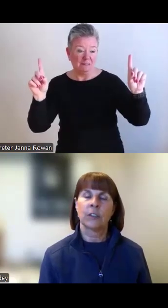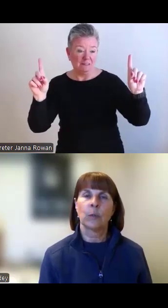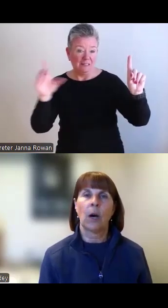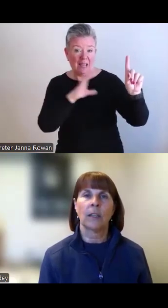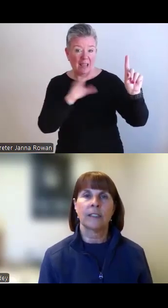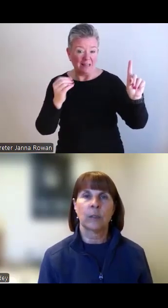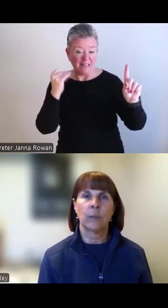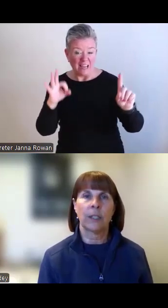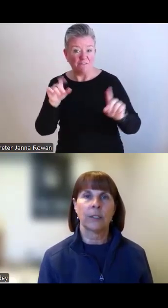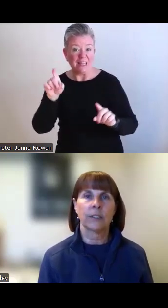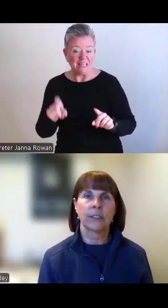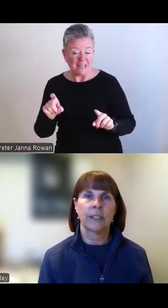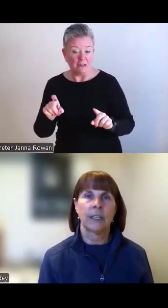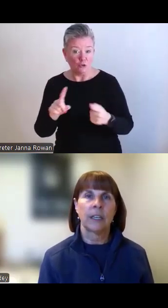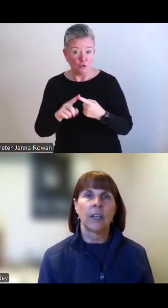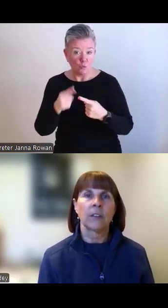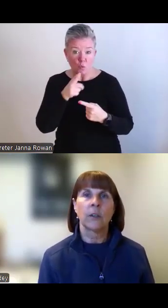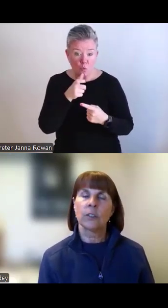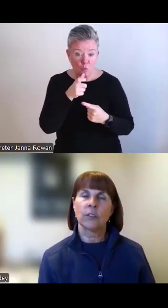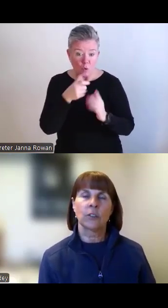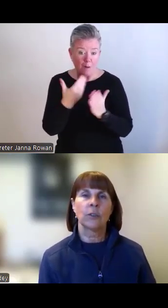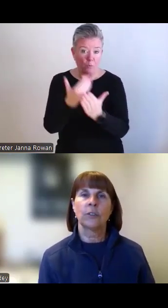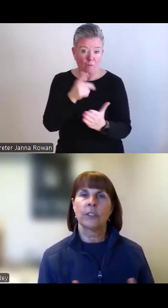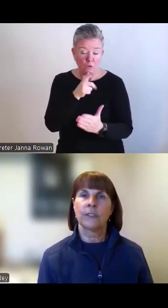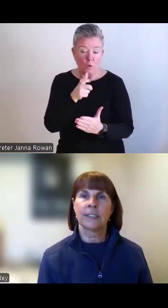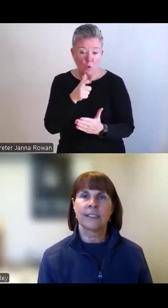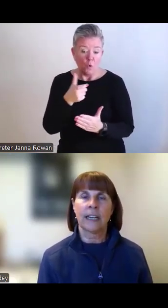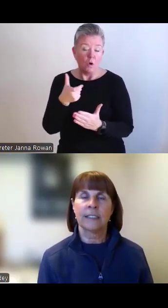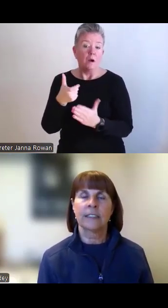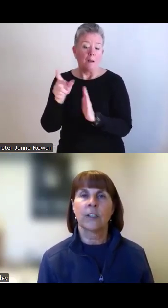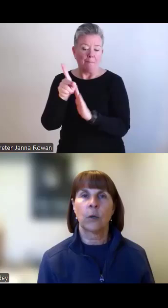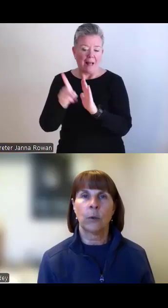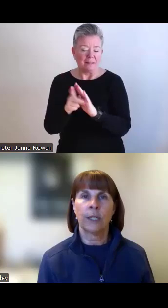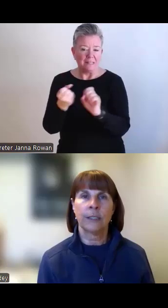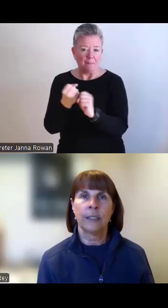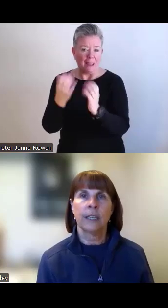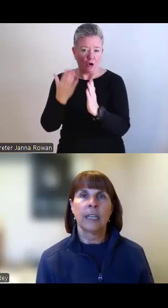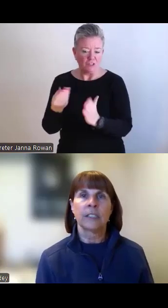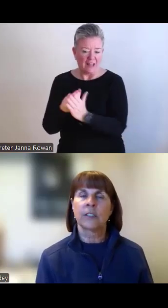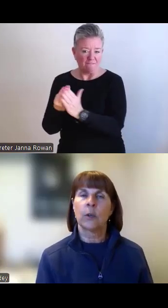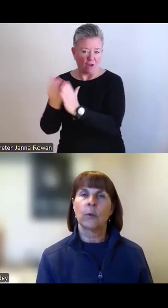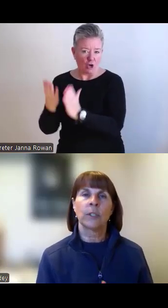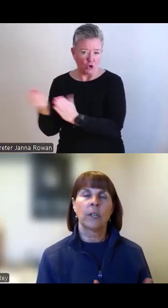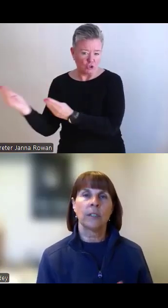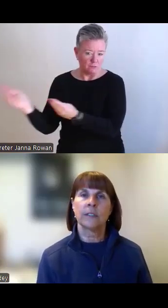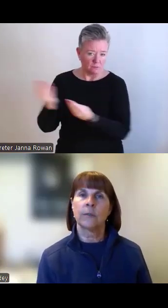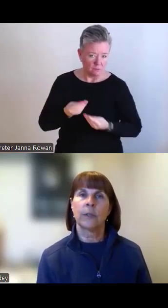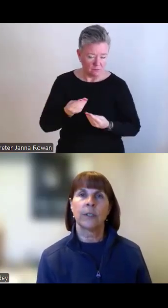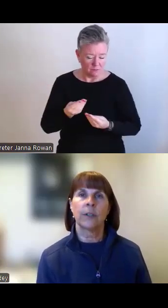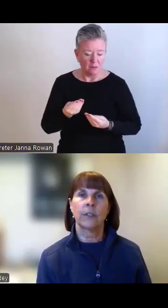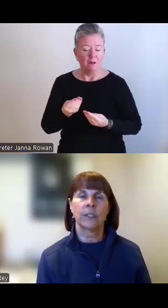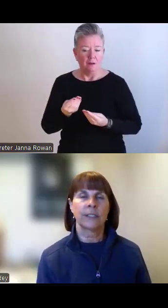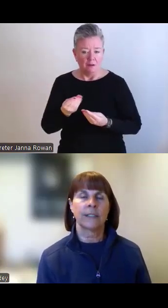funders and policy makers. Those are two different sides of the coin. So regardless of whether you're